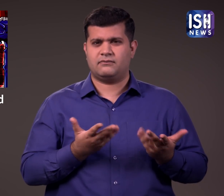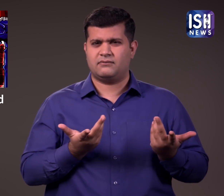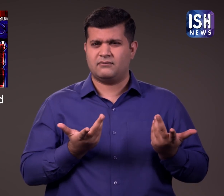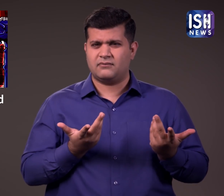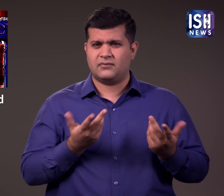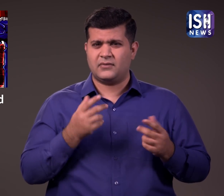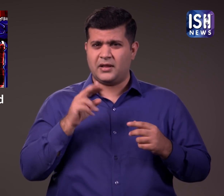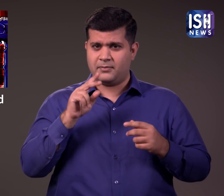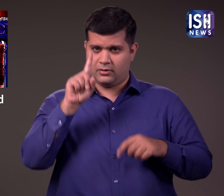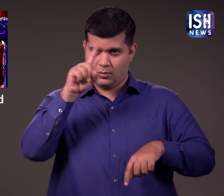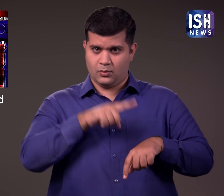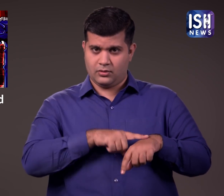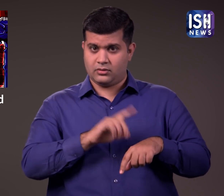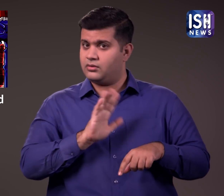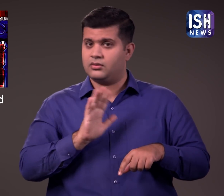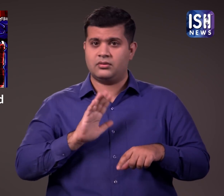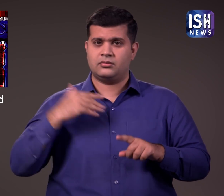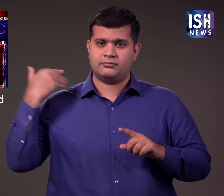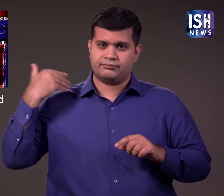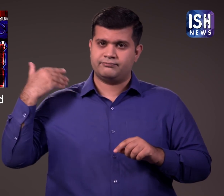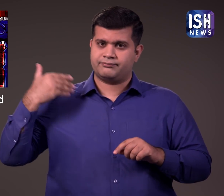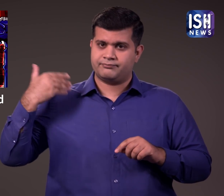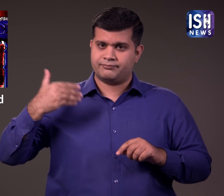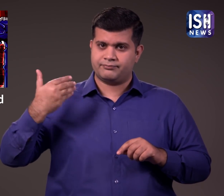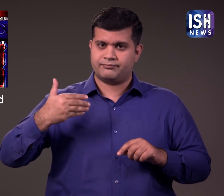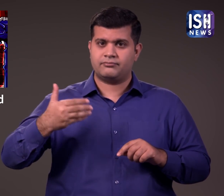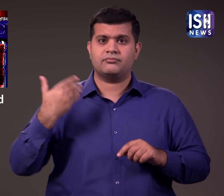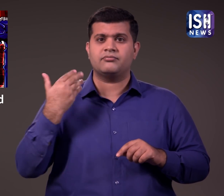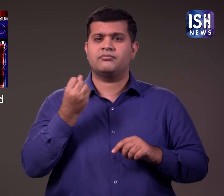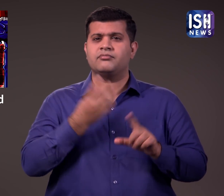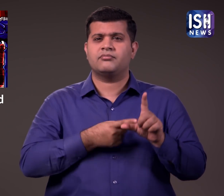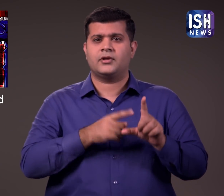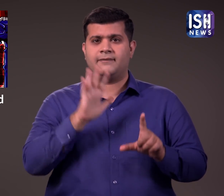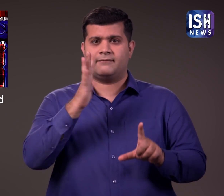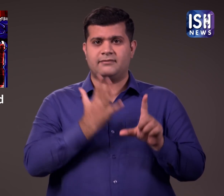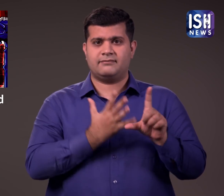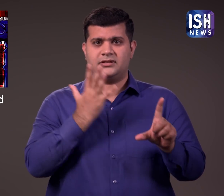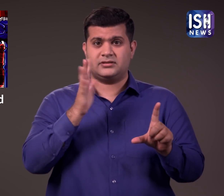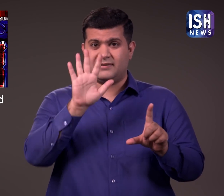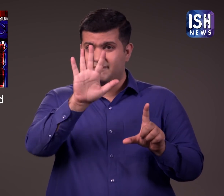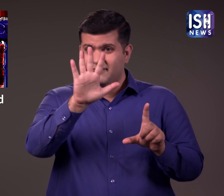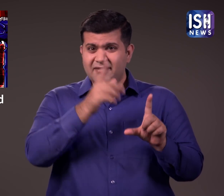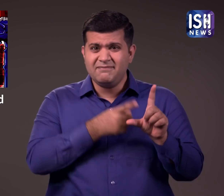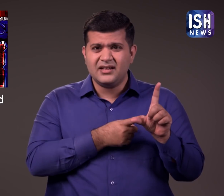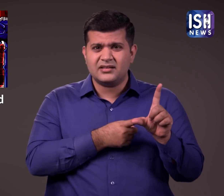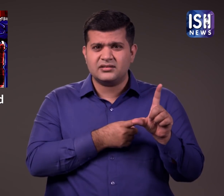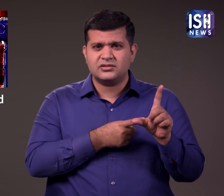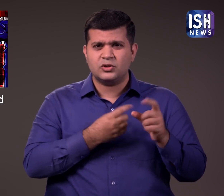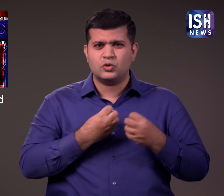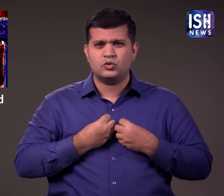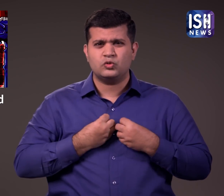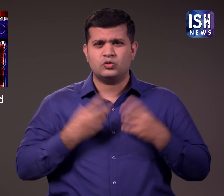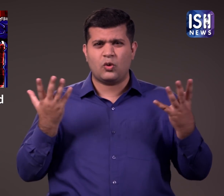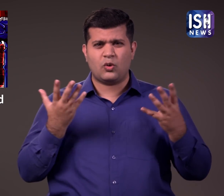This was not a one time incident but happened repeated for the last 5 years. 5 years! How shocking!